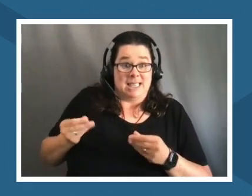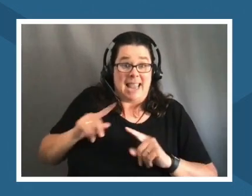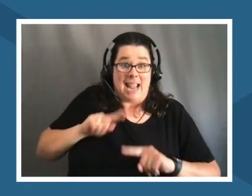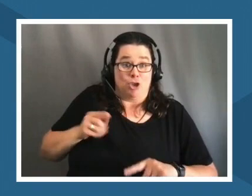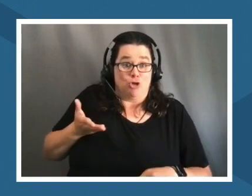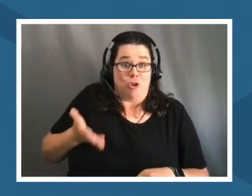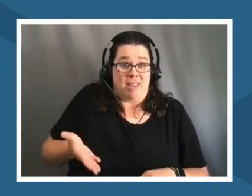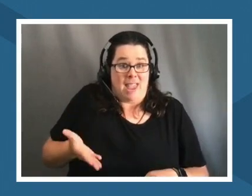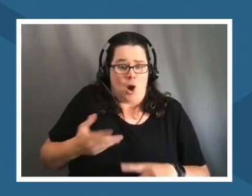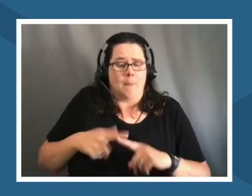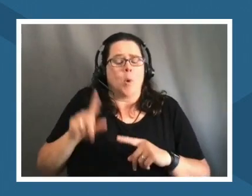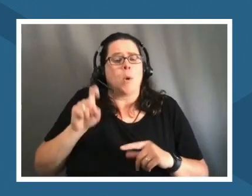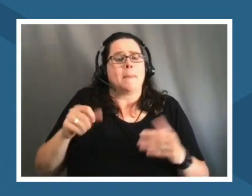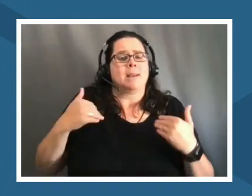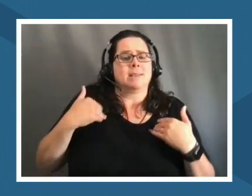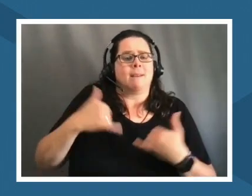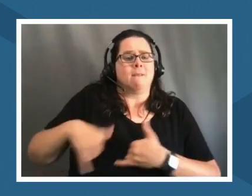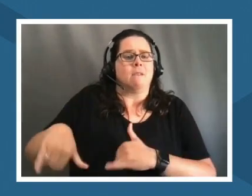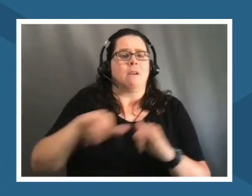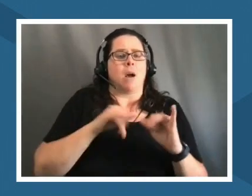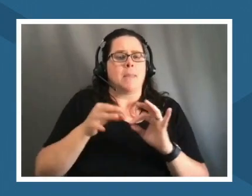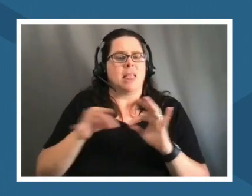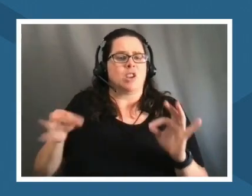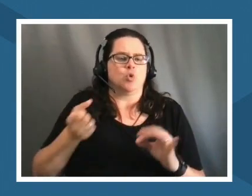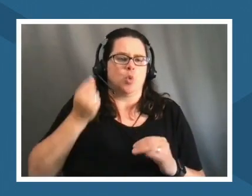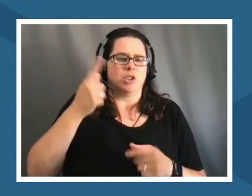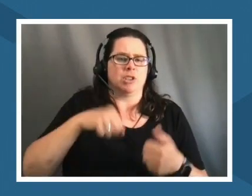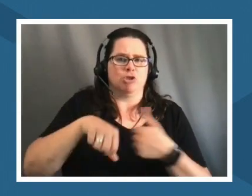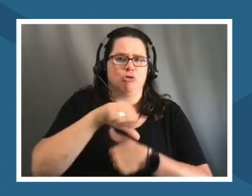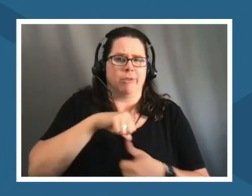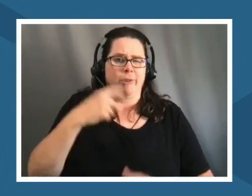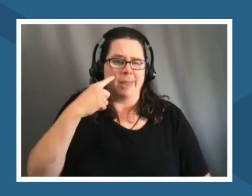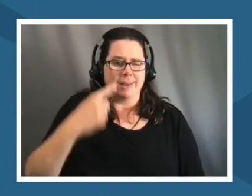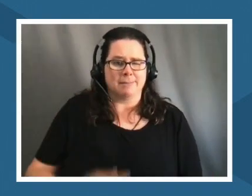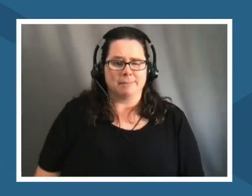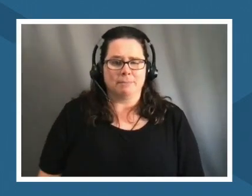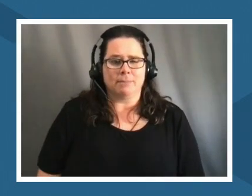have that common language to understand each other i think